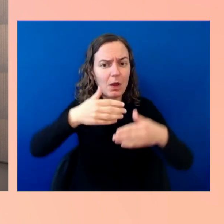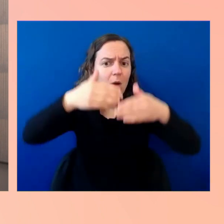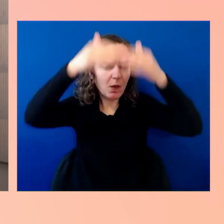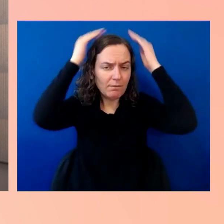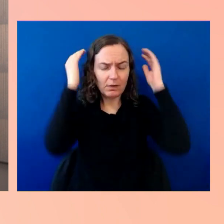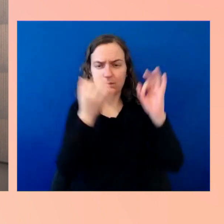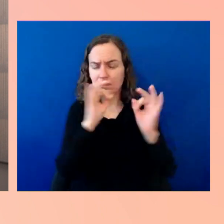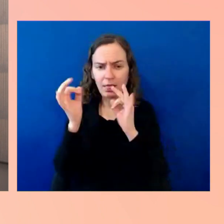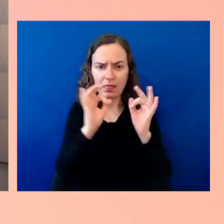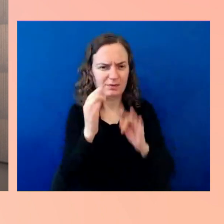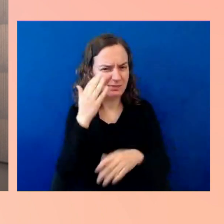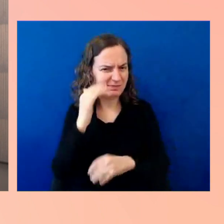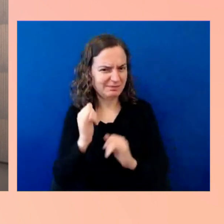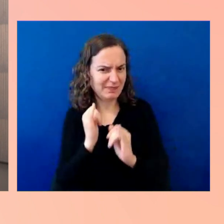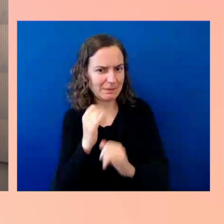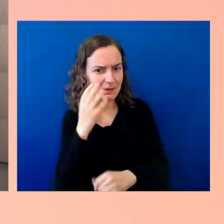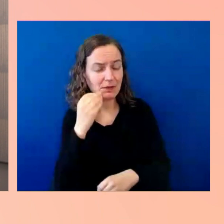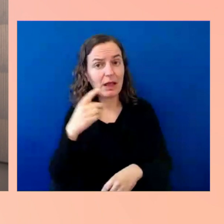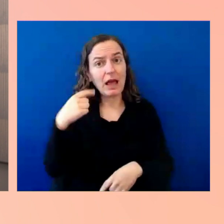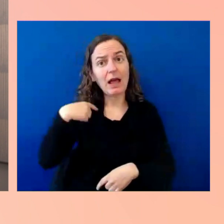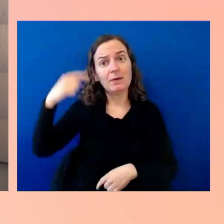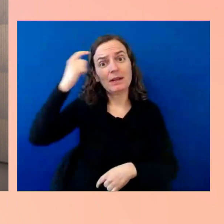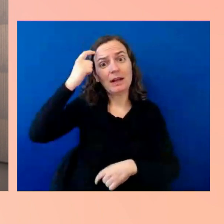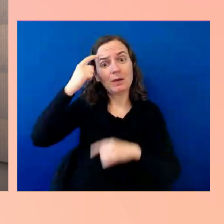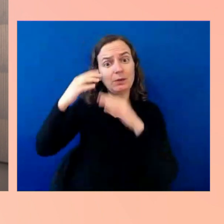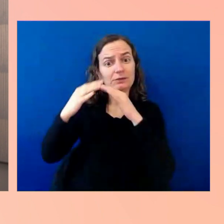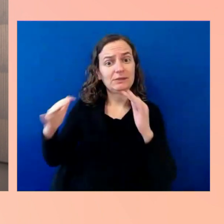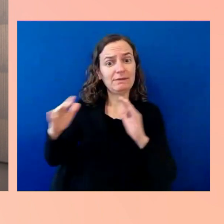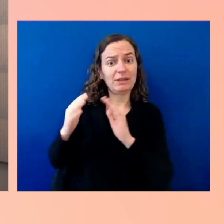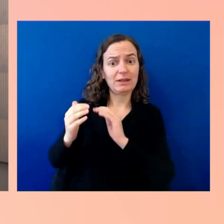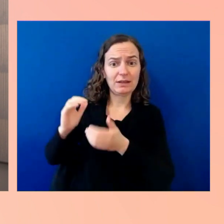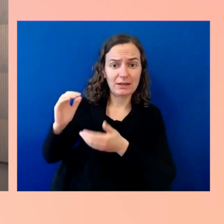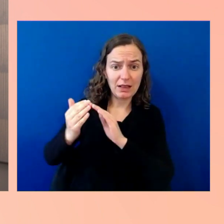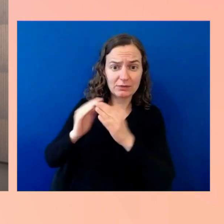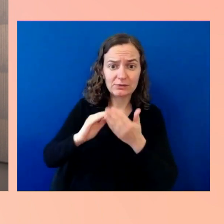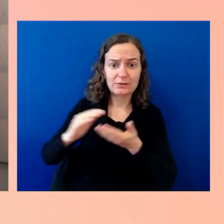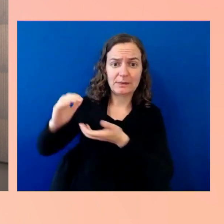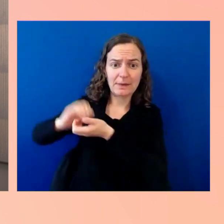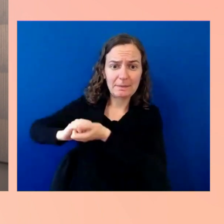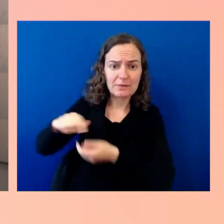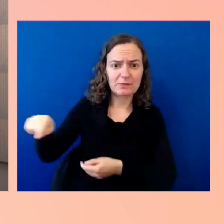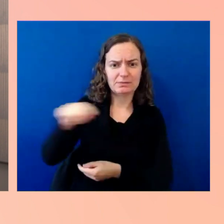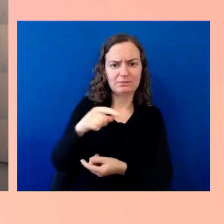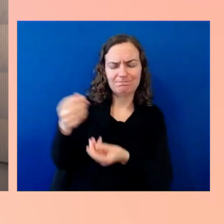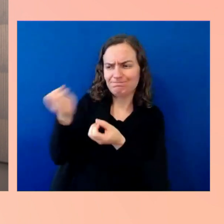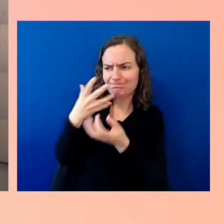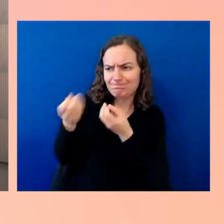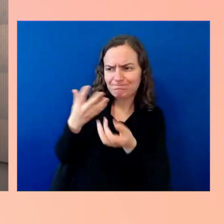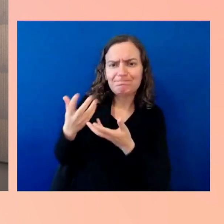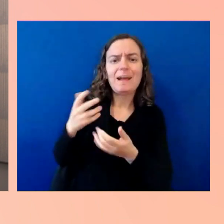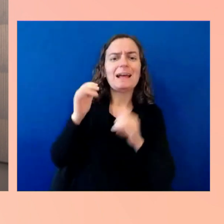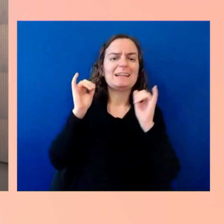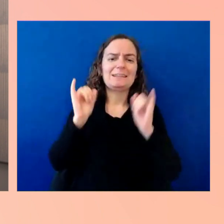better tools to manage the cognitive load we are all experiencing today. In response to this feedback,